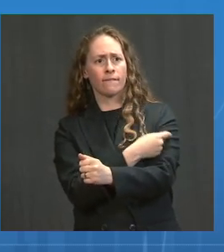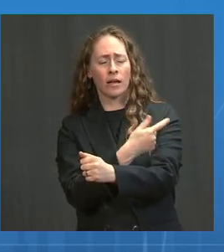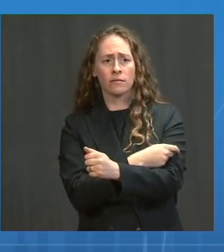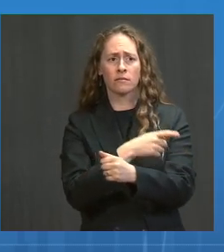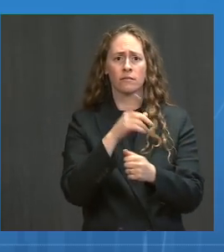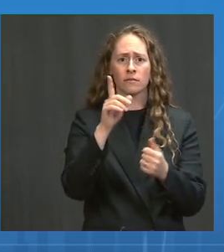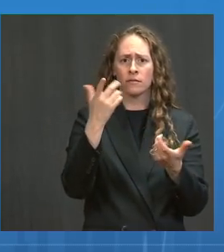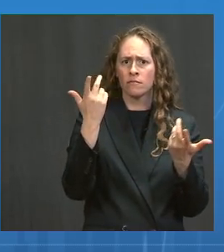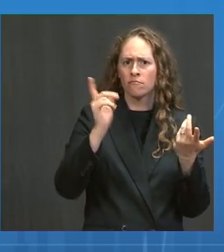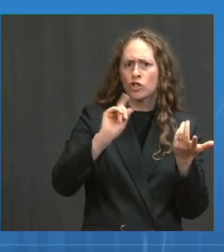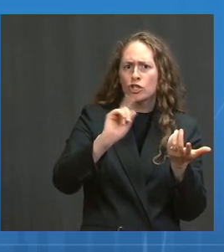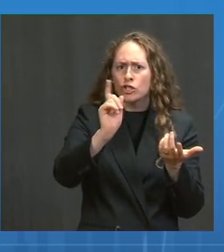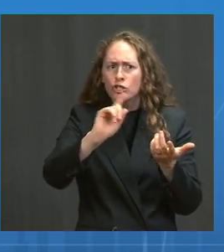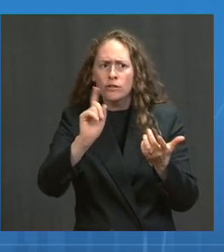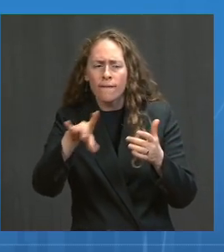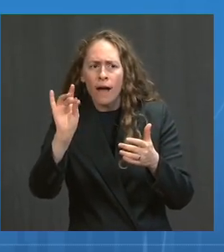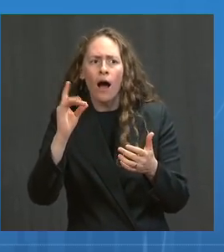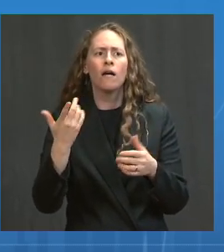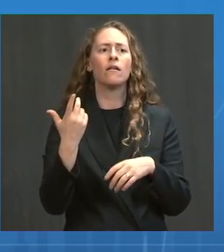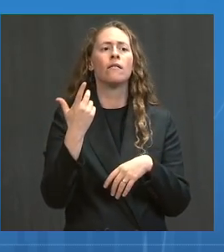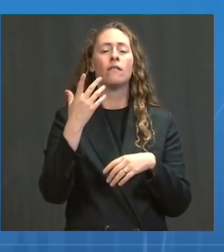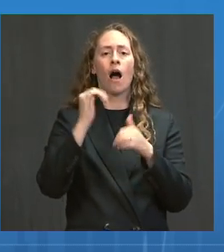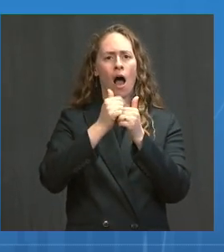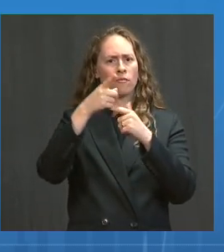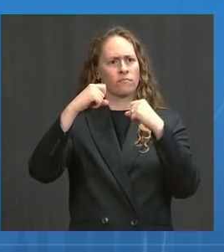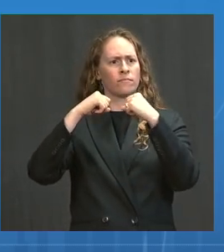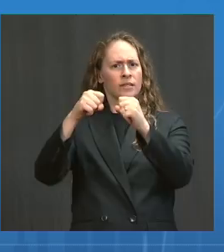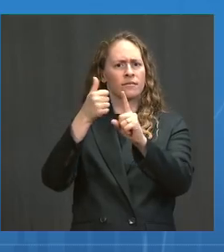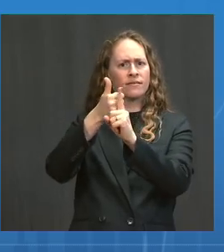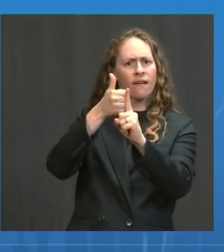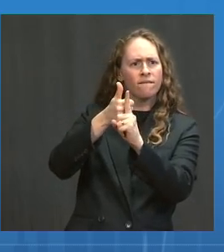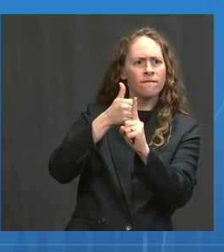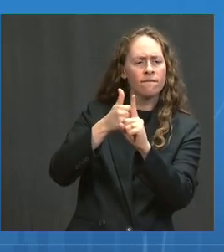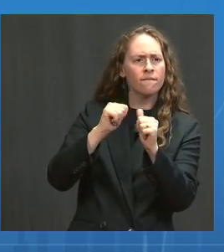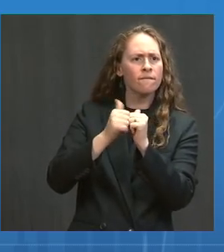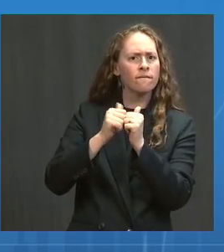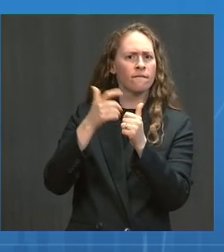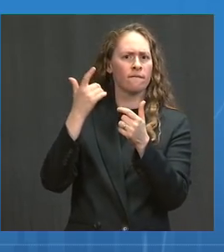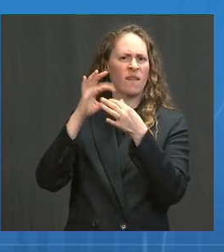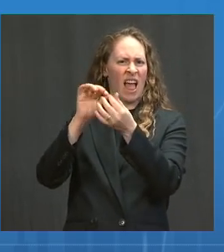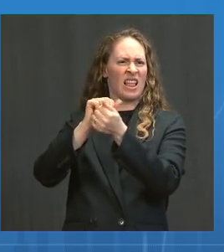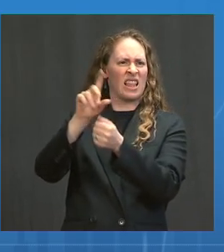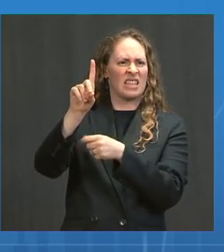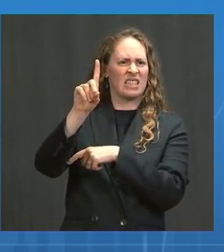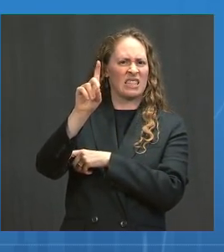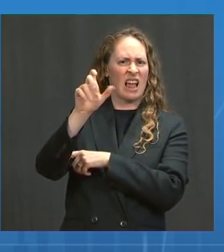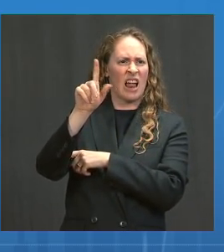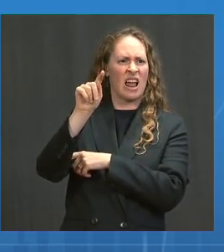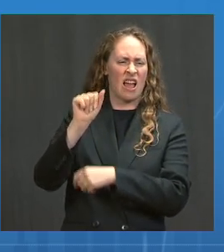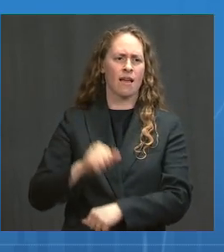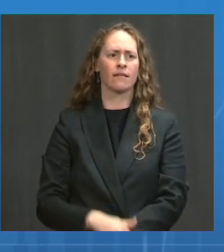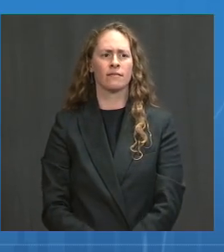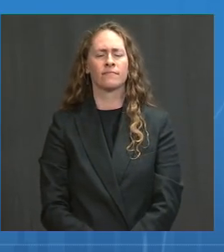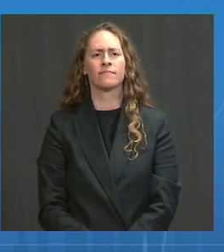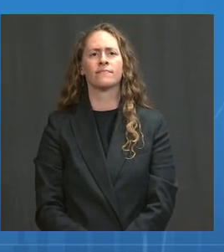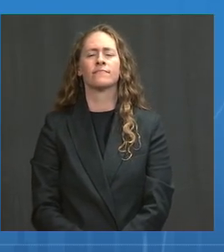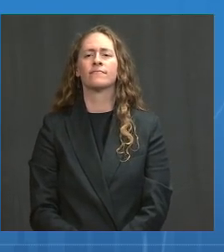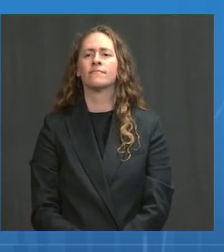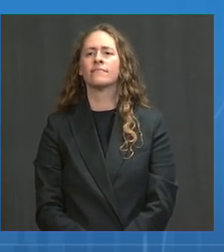and their ability to protect against the Delta variant. If I could have the first slide. It is simple --